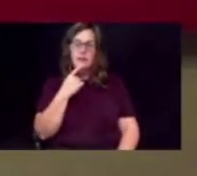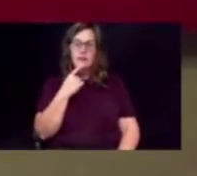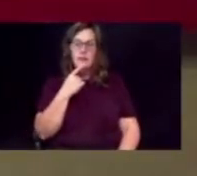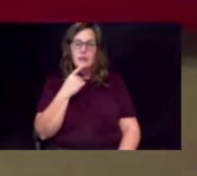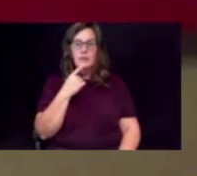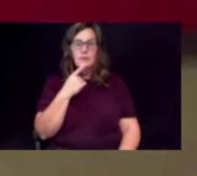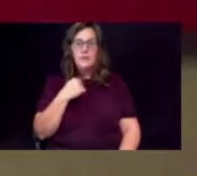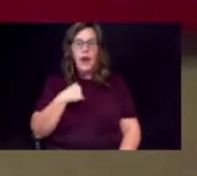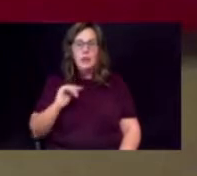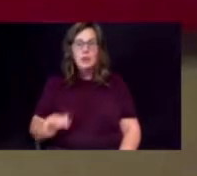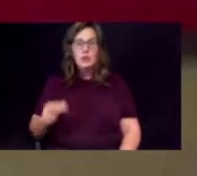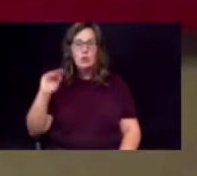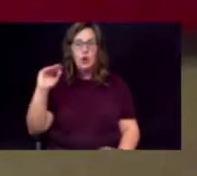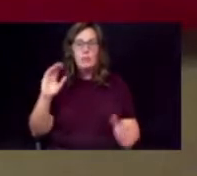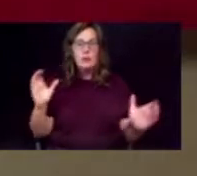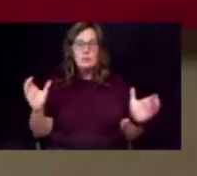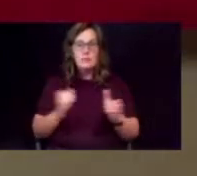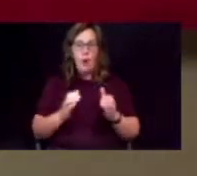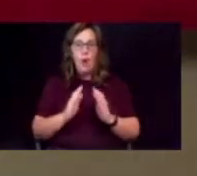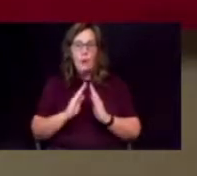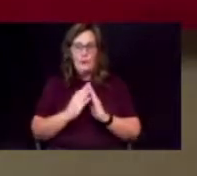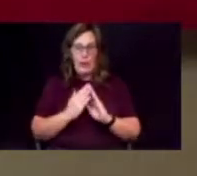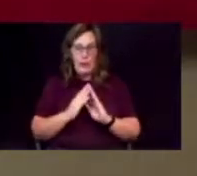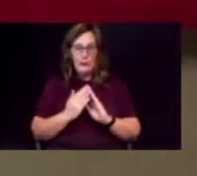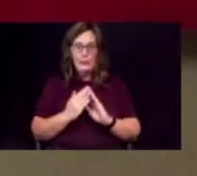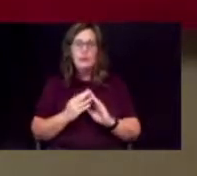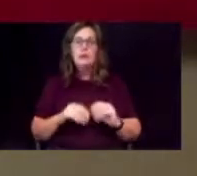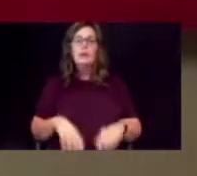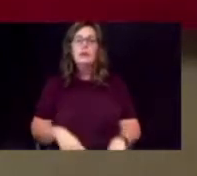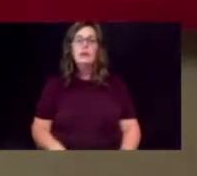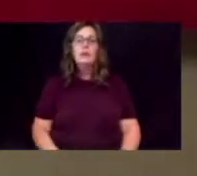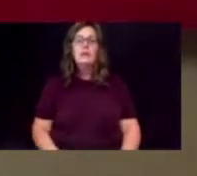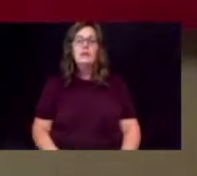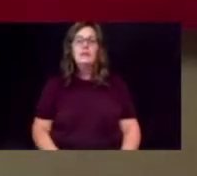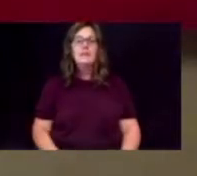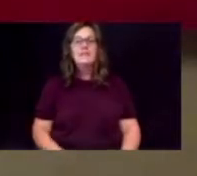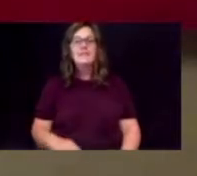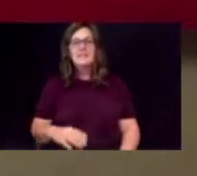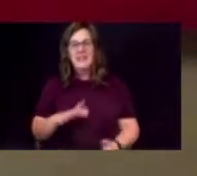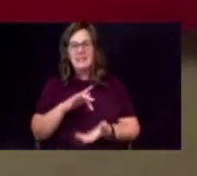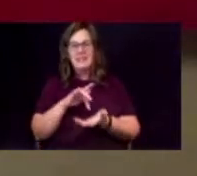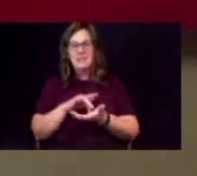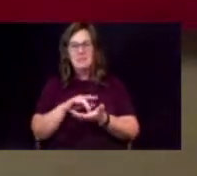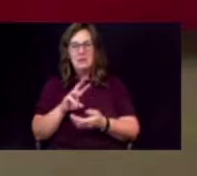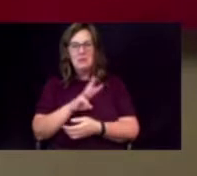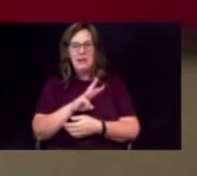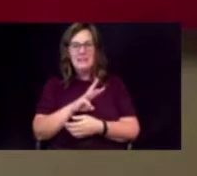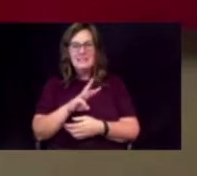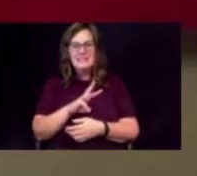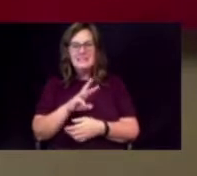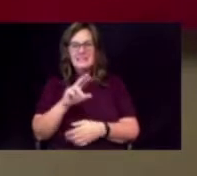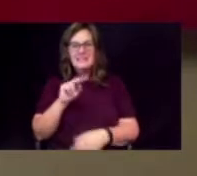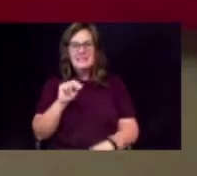in a small town uh i did grow up in a very small midwestern town in nebraska uh it's uh very very